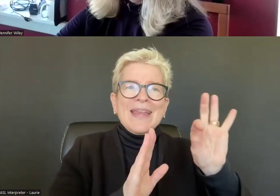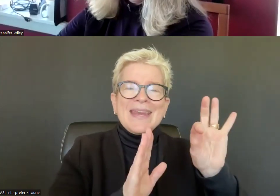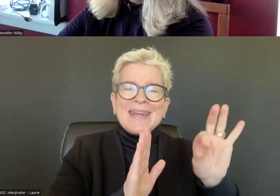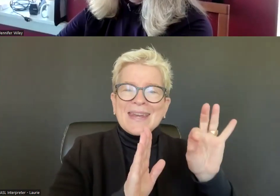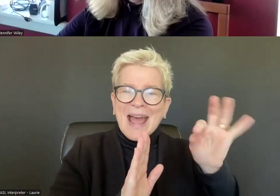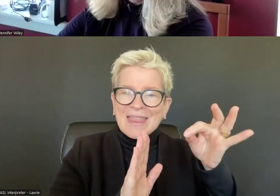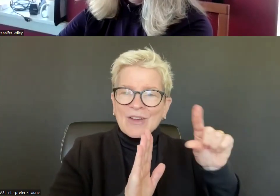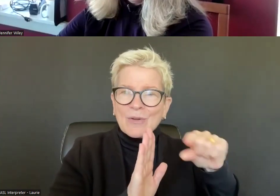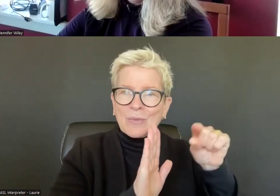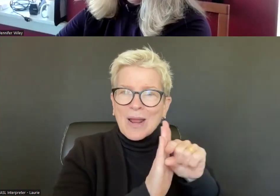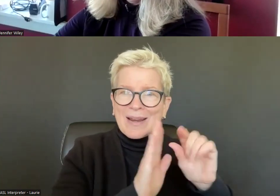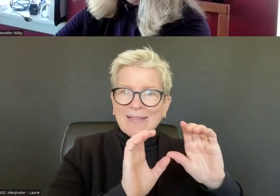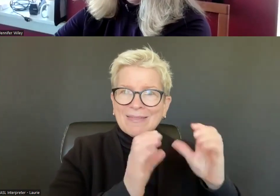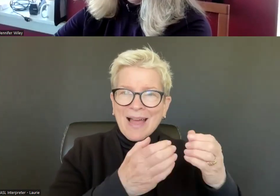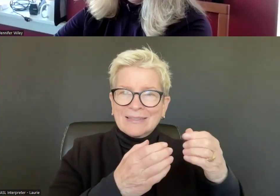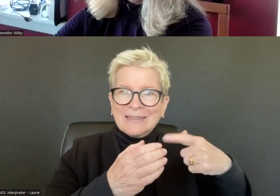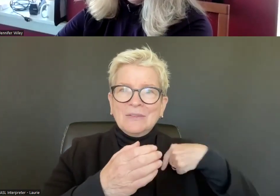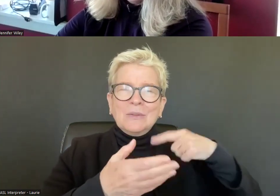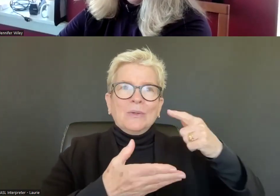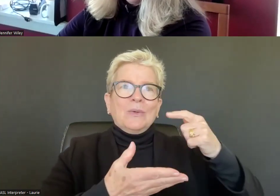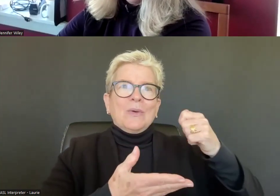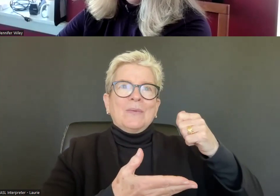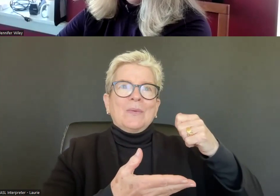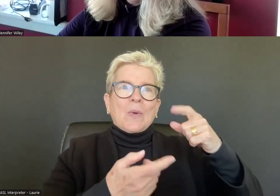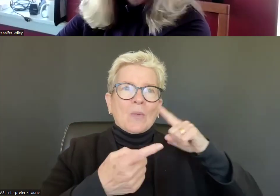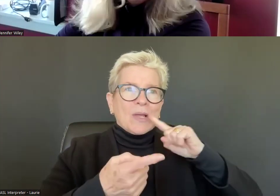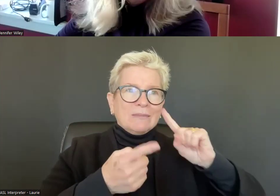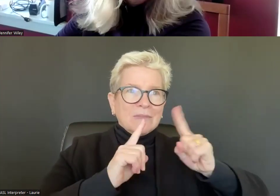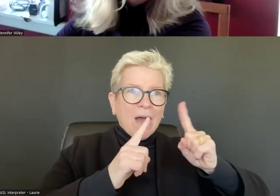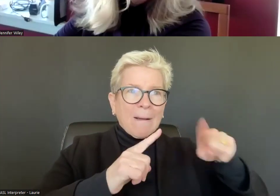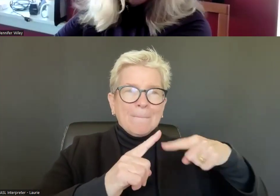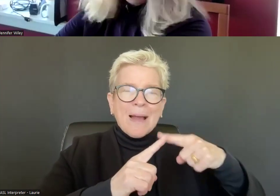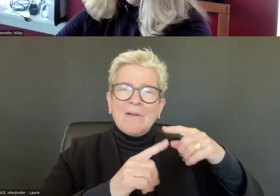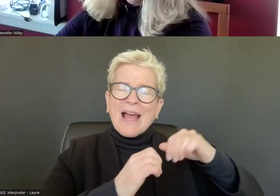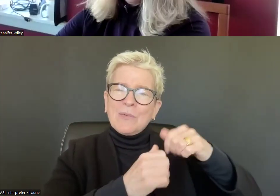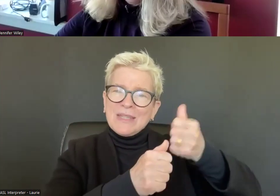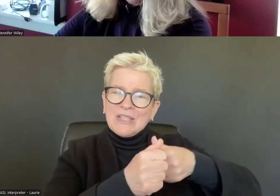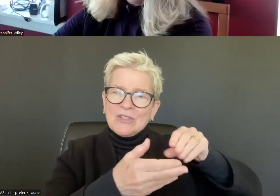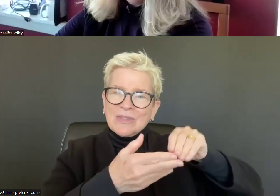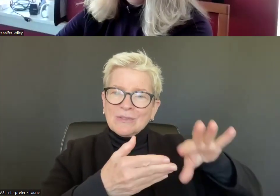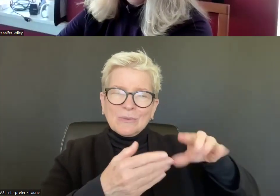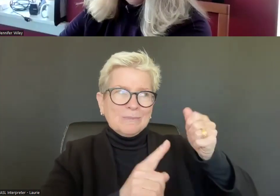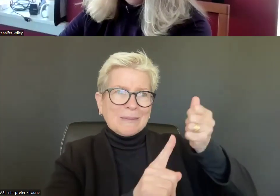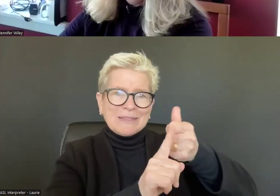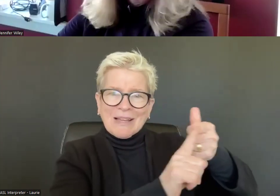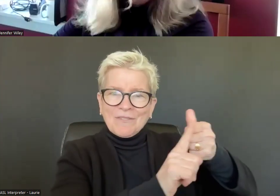about all of the different ways that our students uniquely need that transitionary